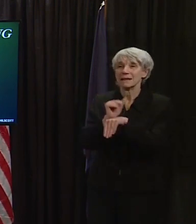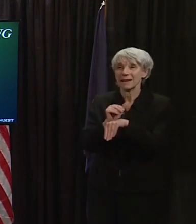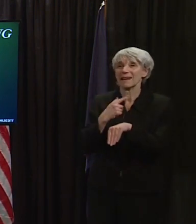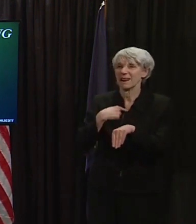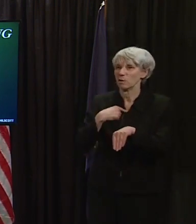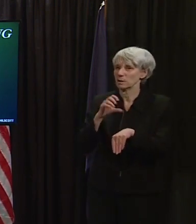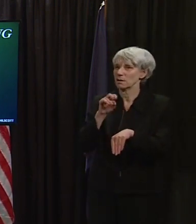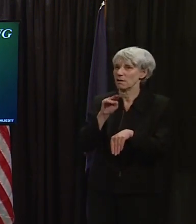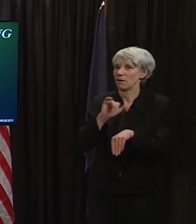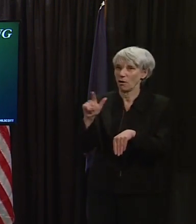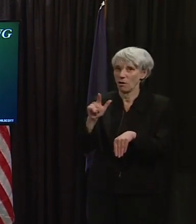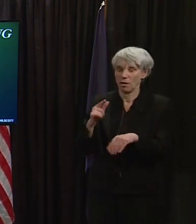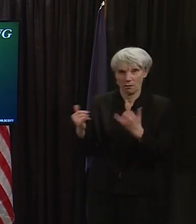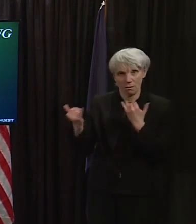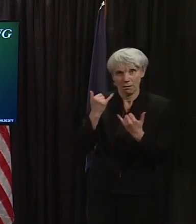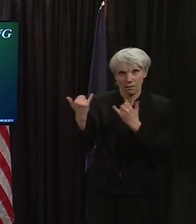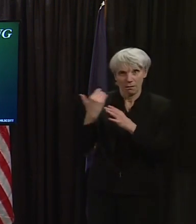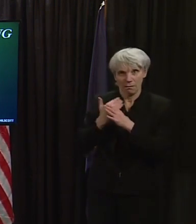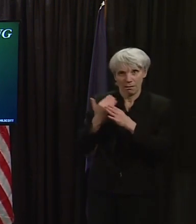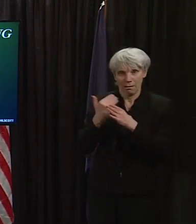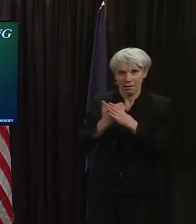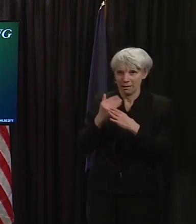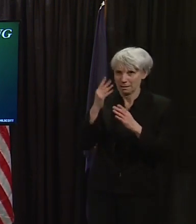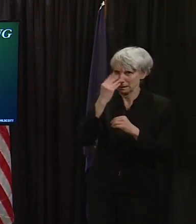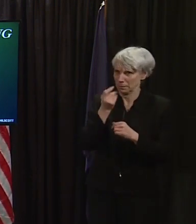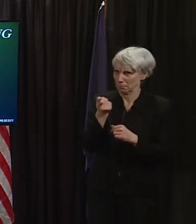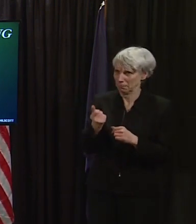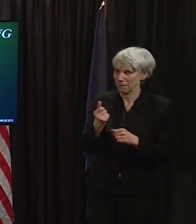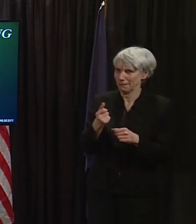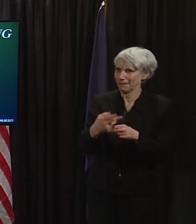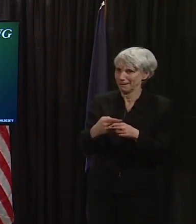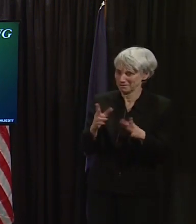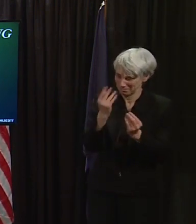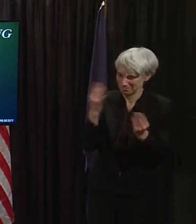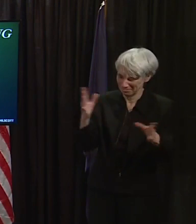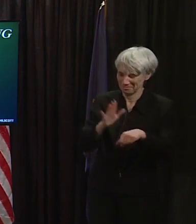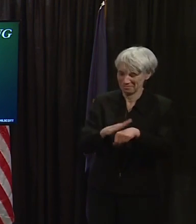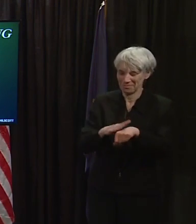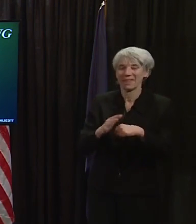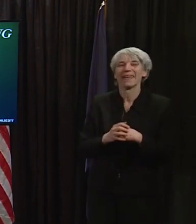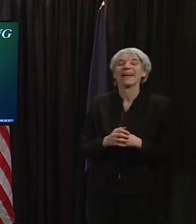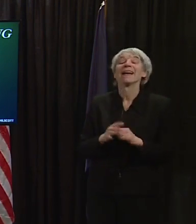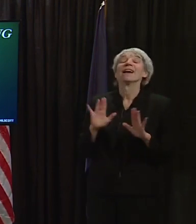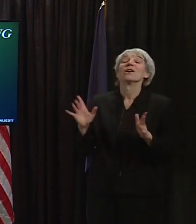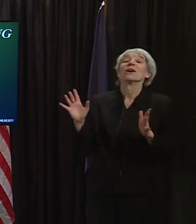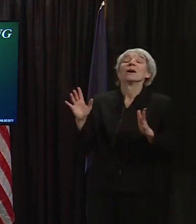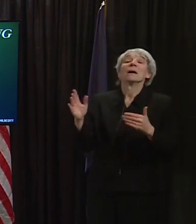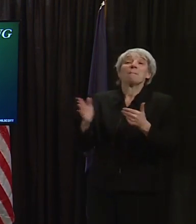Um I wanna just start by acknowledging that it has been a very challenging few